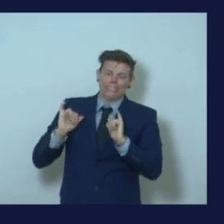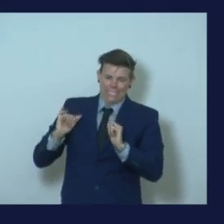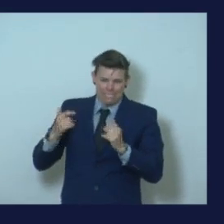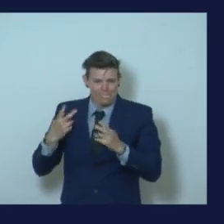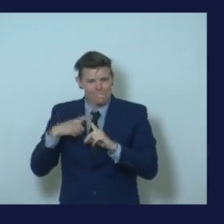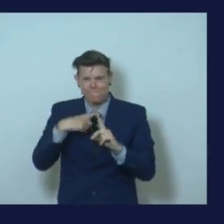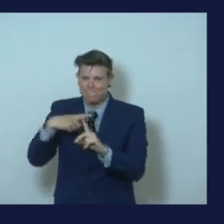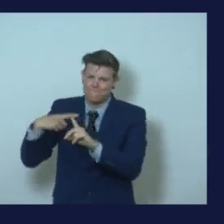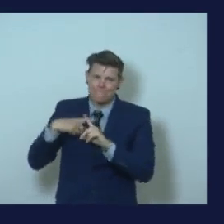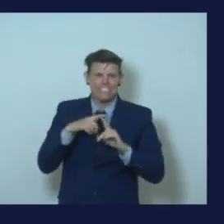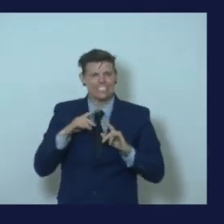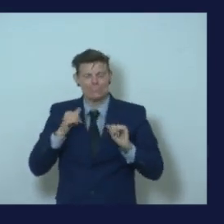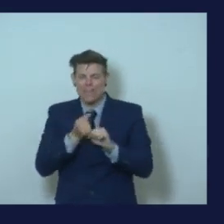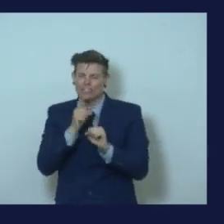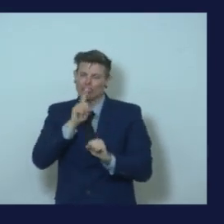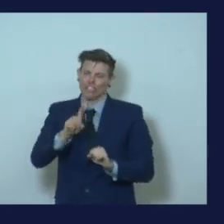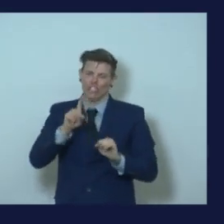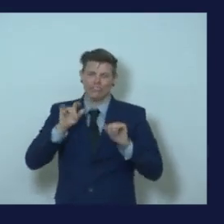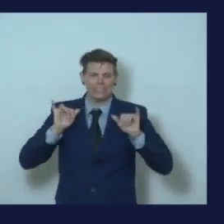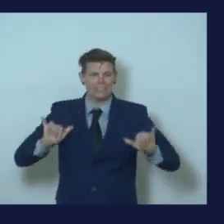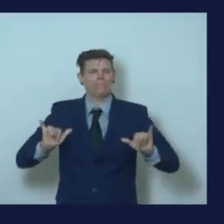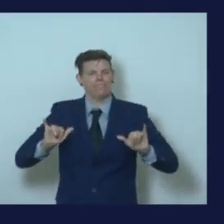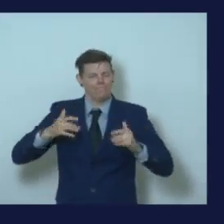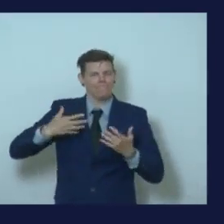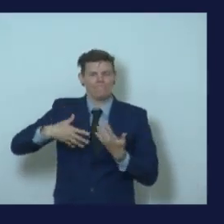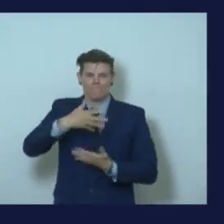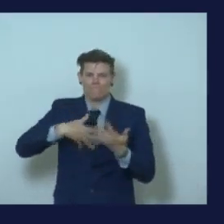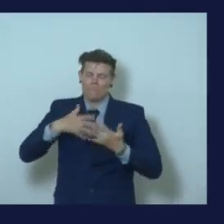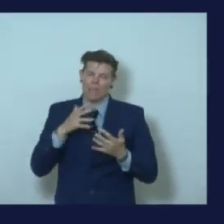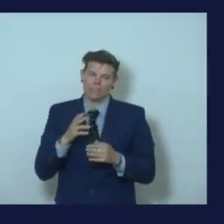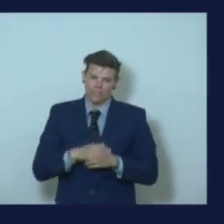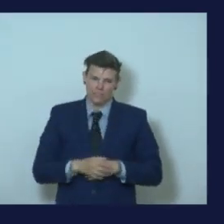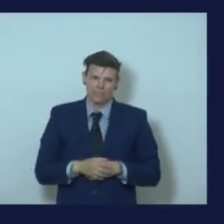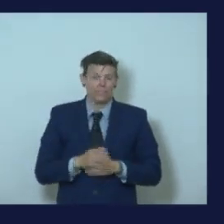MEXICANS REALLY ADHERING AND I’M GRATEFUL TO YOU POSITIVE REINFORCEMENT.